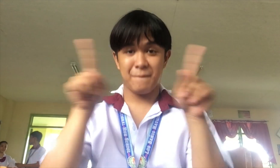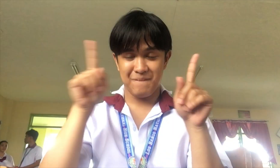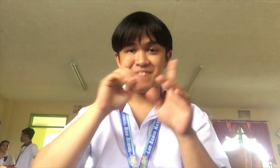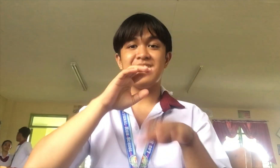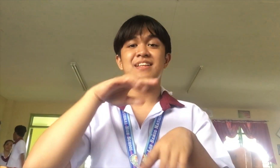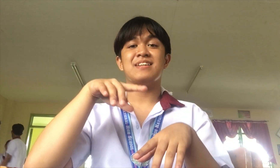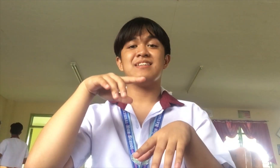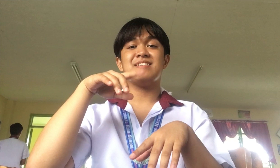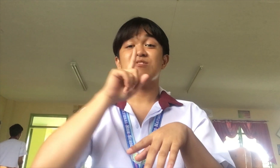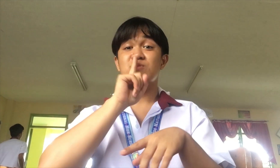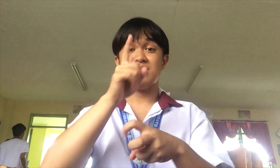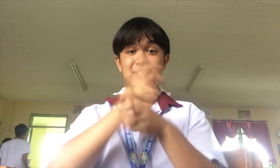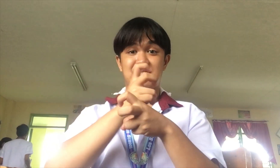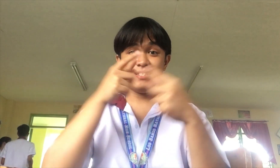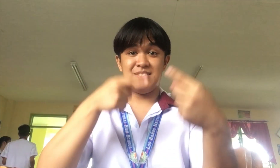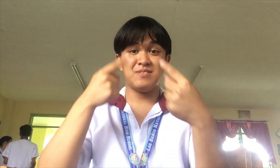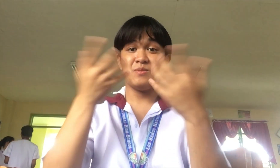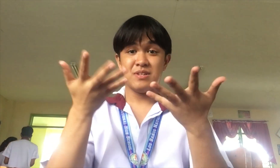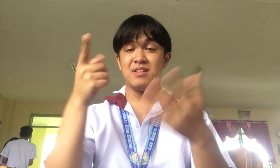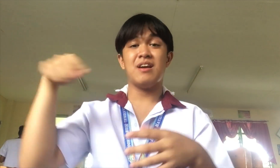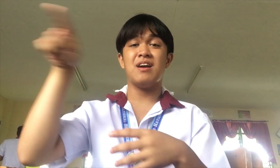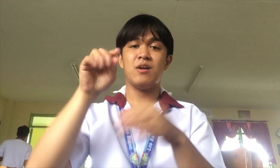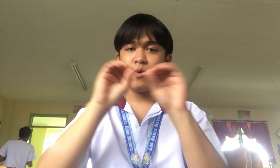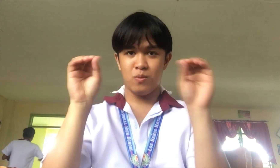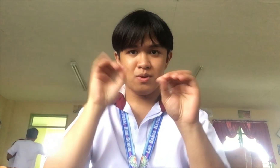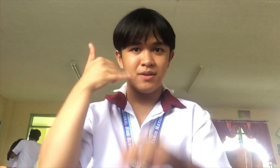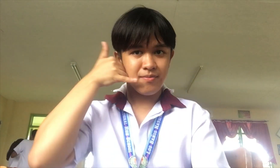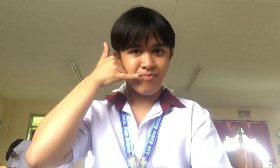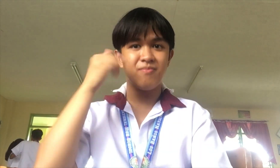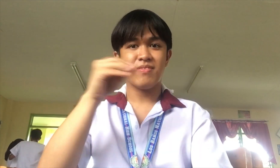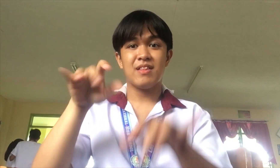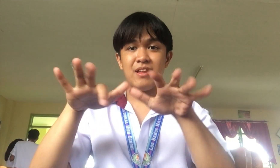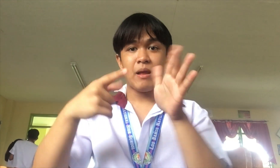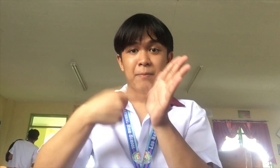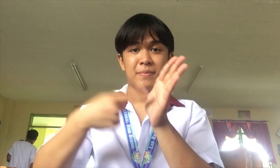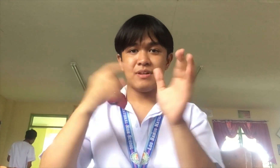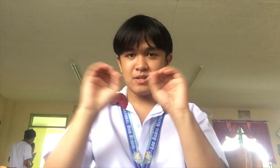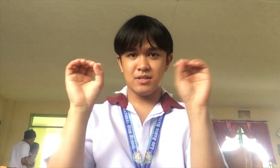But the problem when they struggled is they do not have their own phone or any gadgets such as computer or laptop